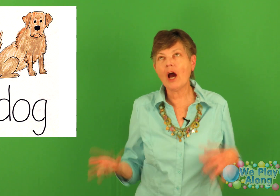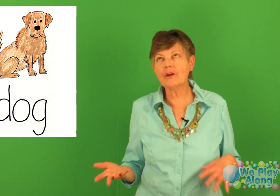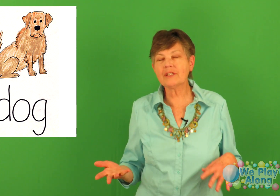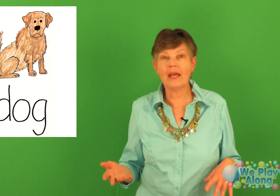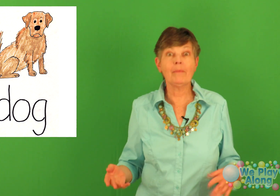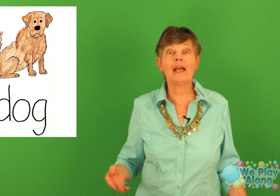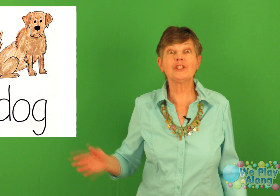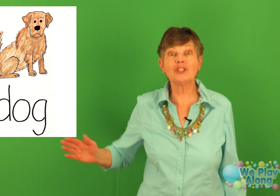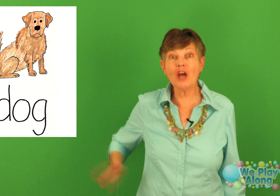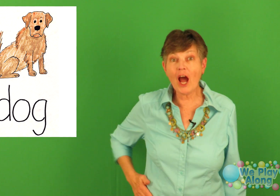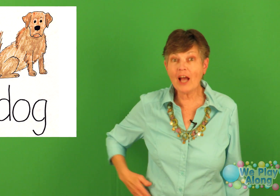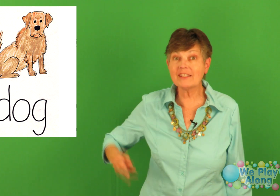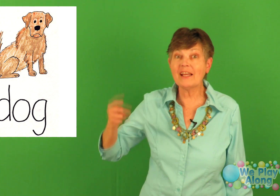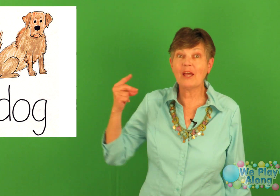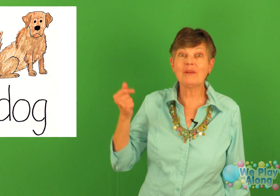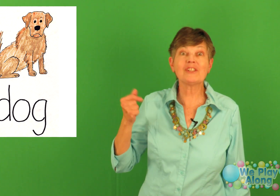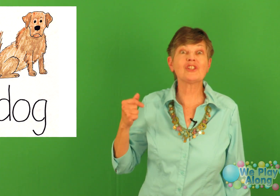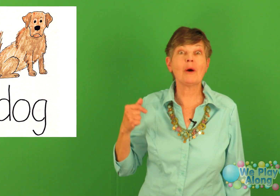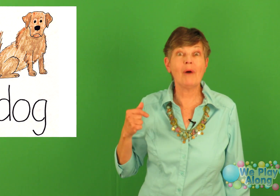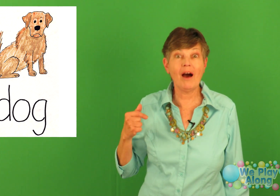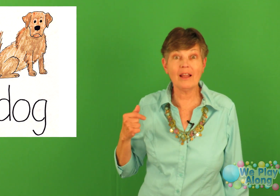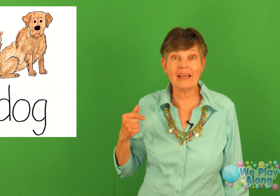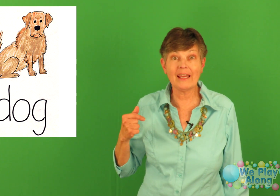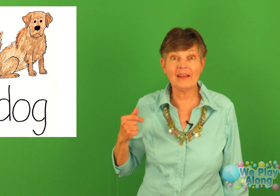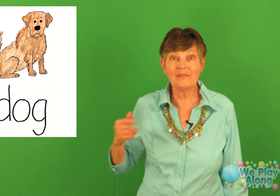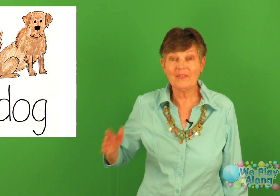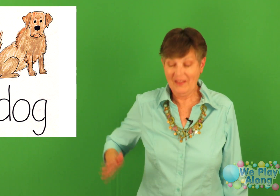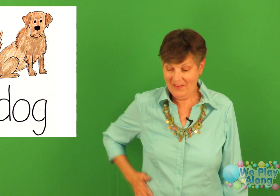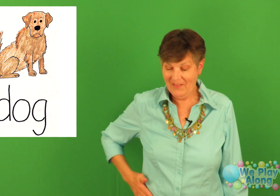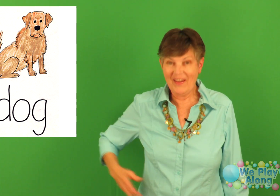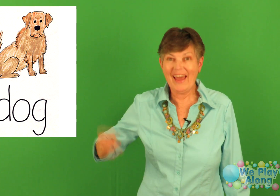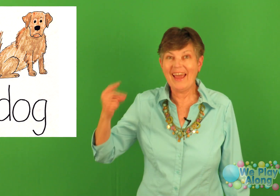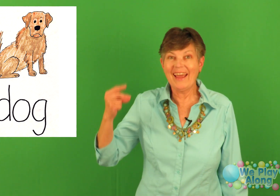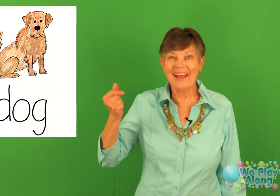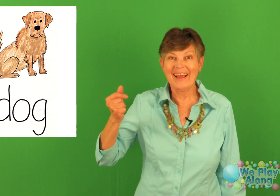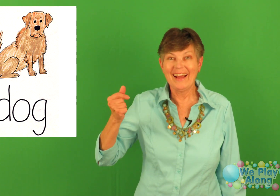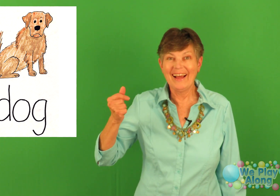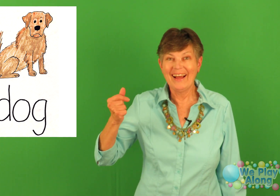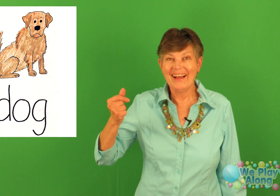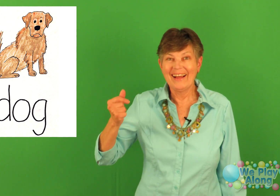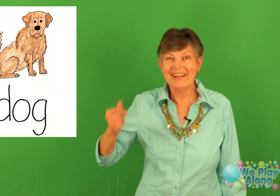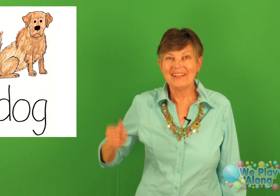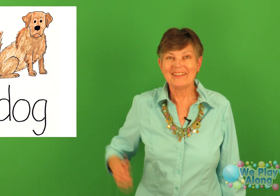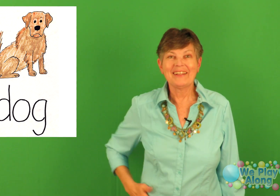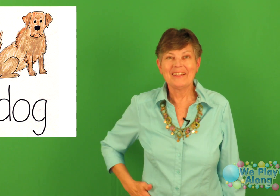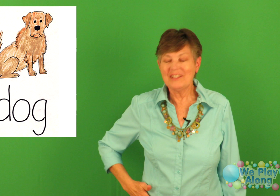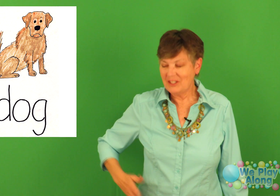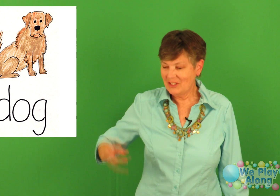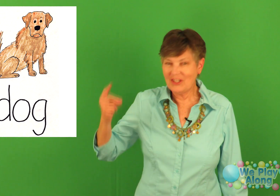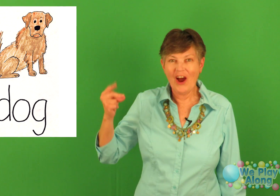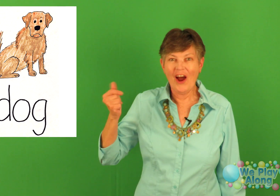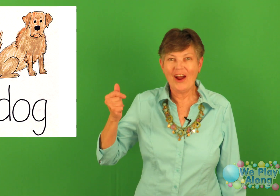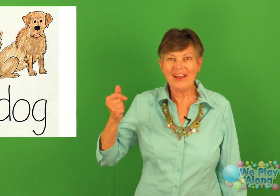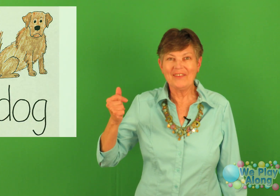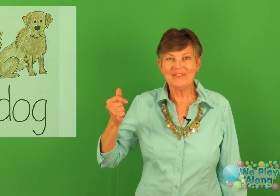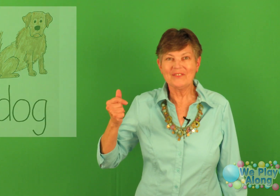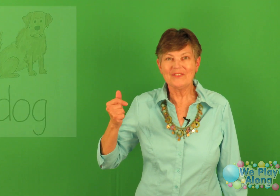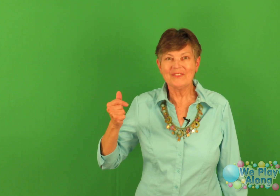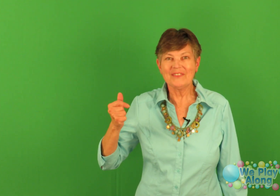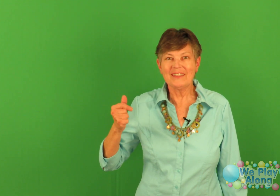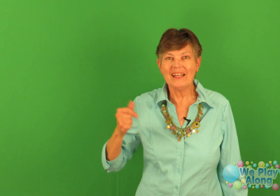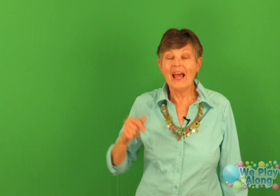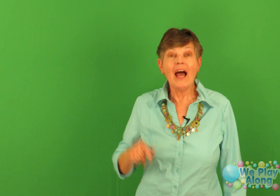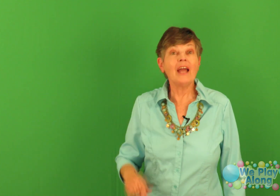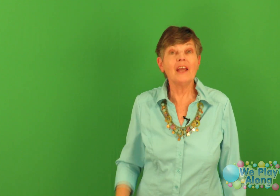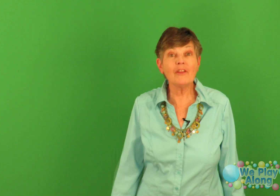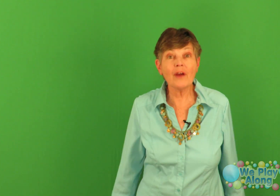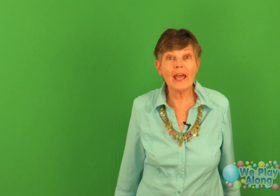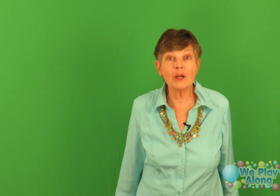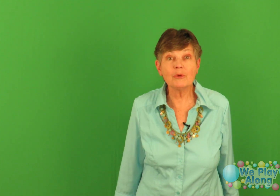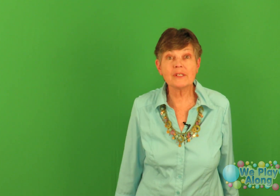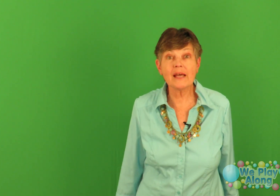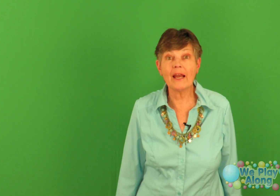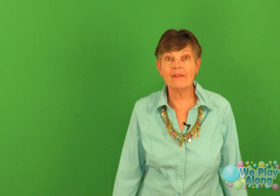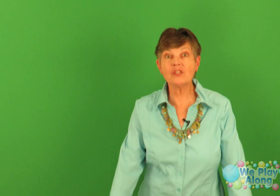daughter's name my dog's name is tamale okay dog another animal sign and this